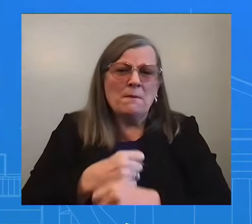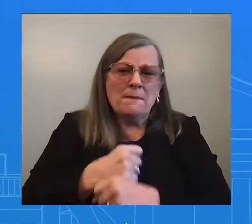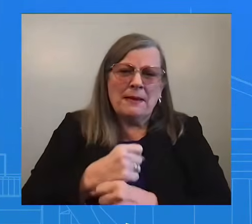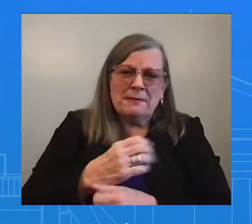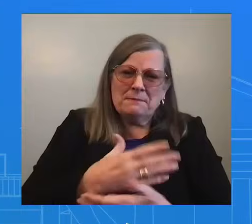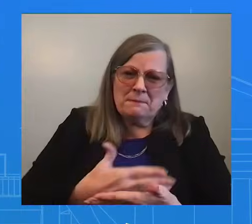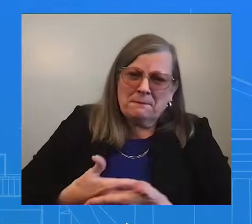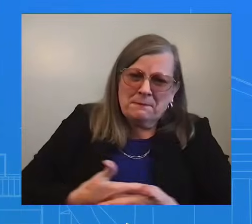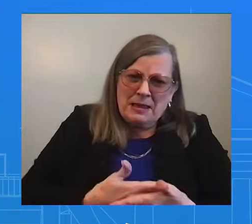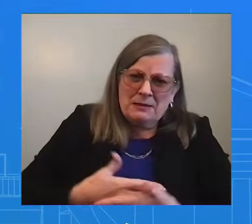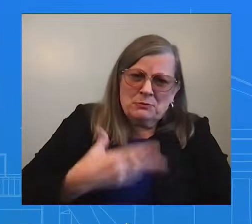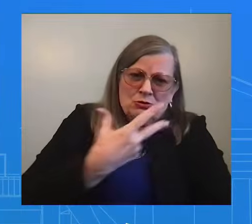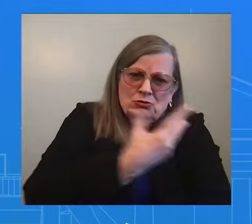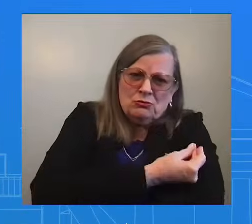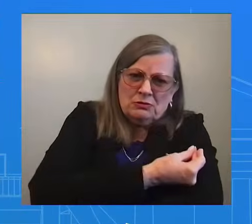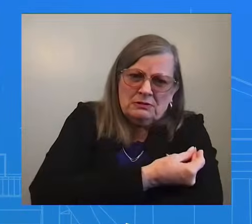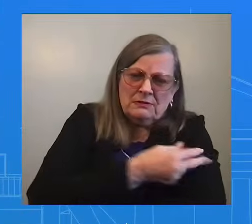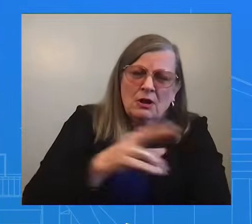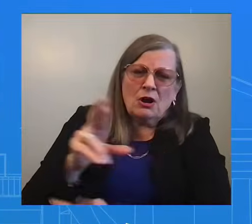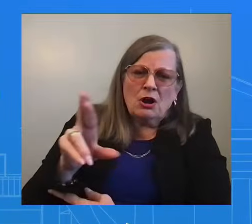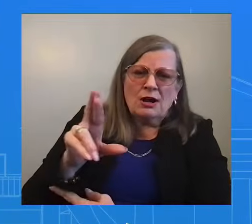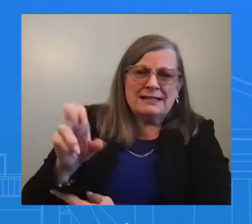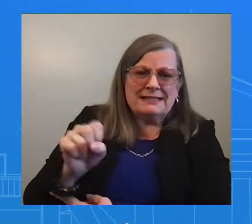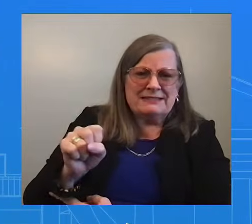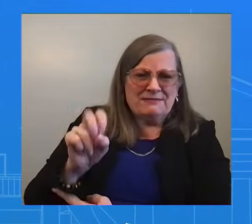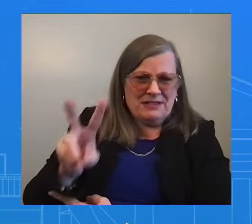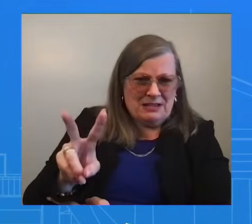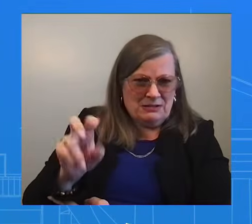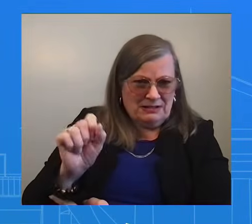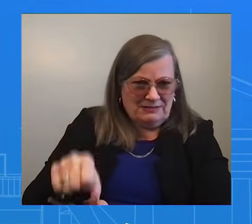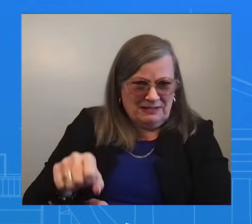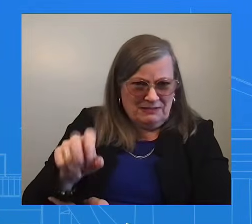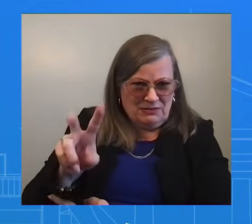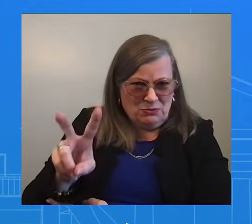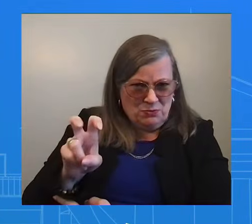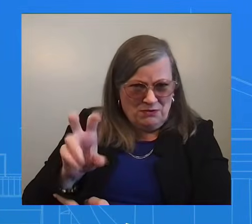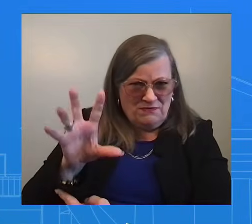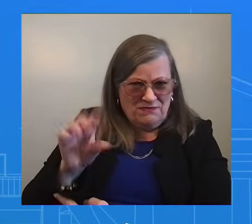an additional 230,000 doses available in January. With that meeting this week,